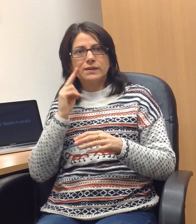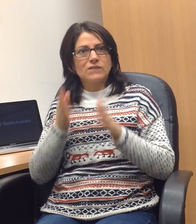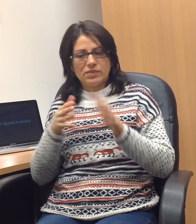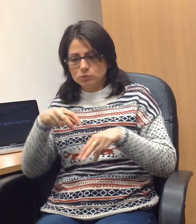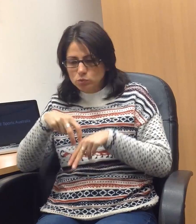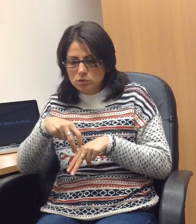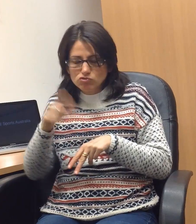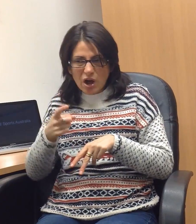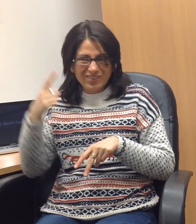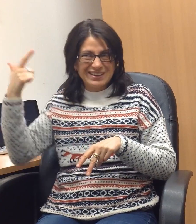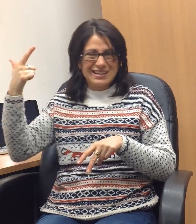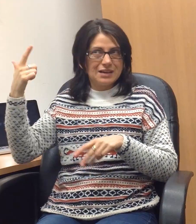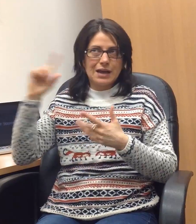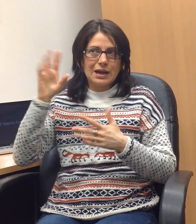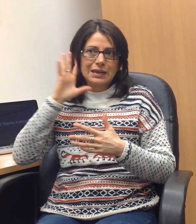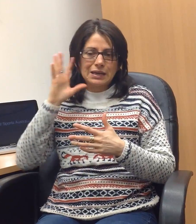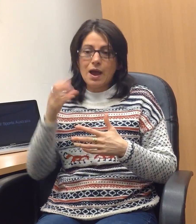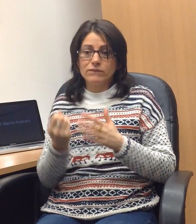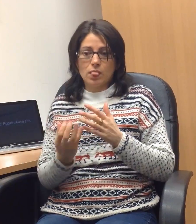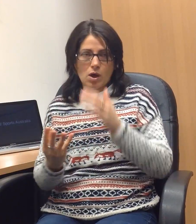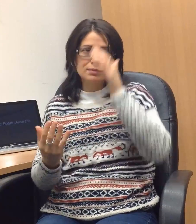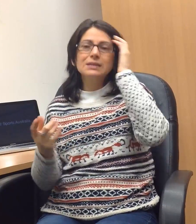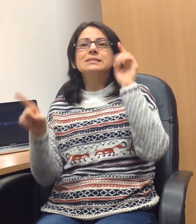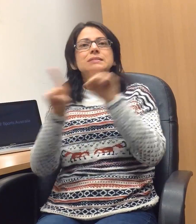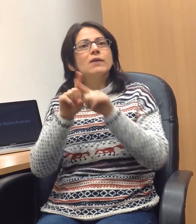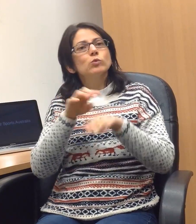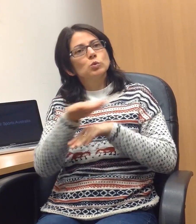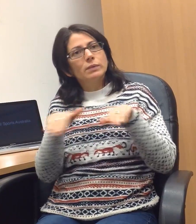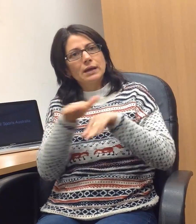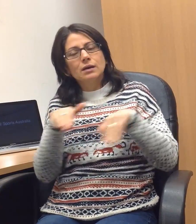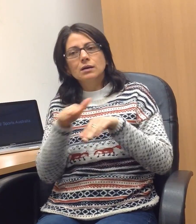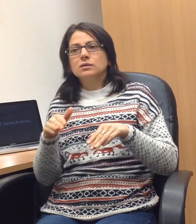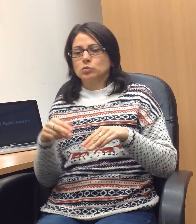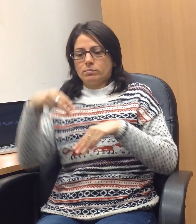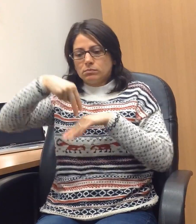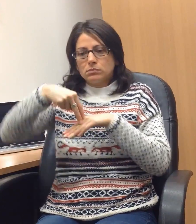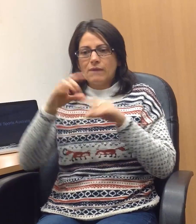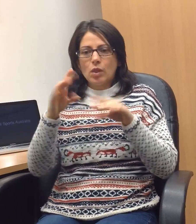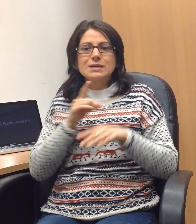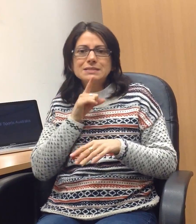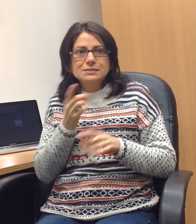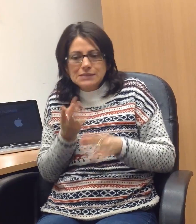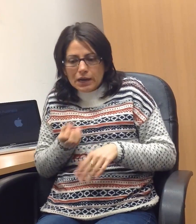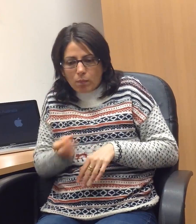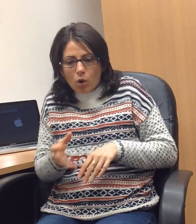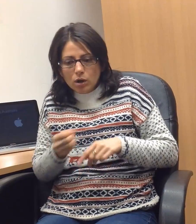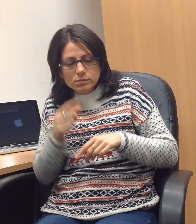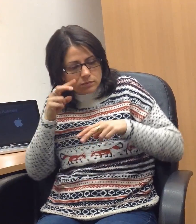for deaf people. They don't have to rely on the gun and be included via a lights system and it's the same for swimming when they